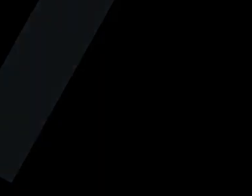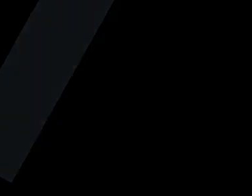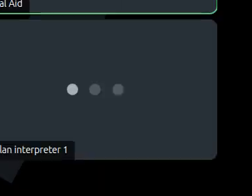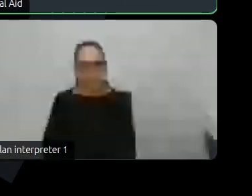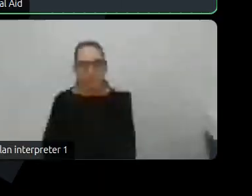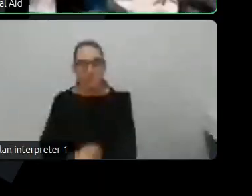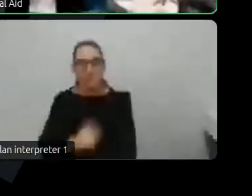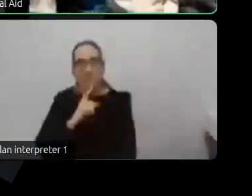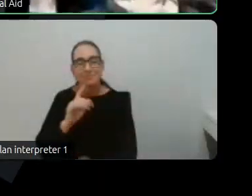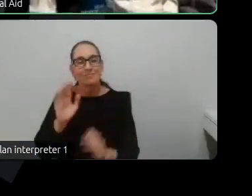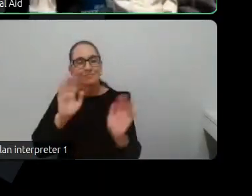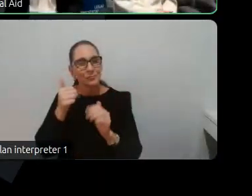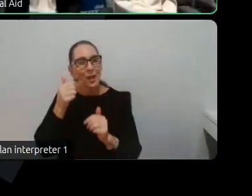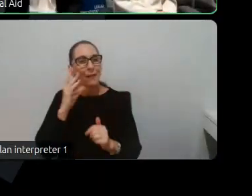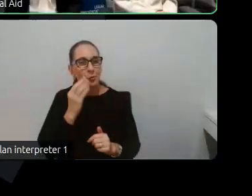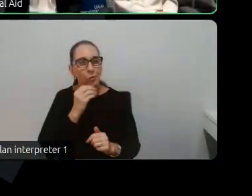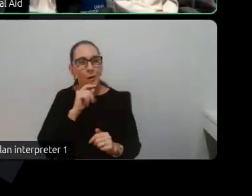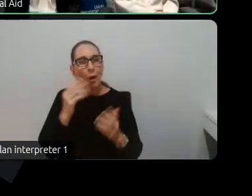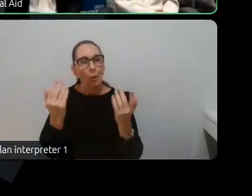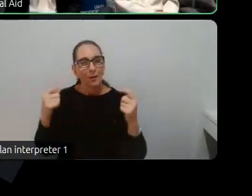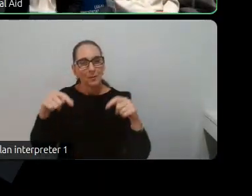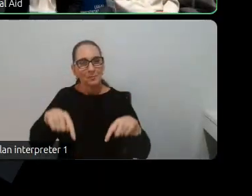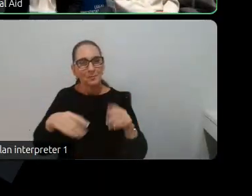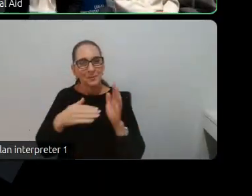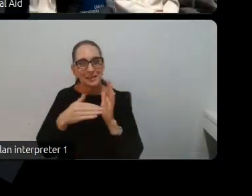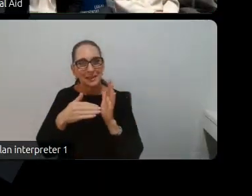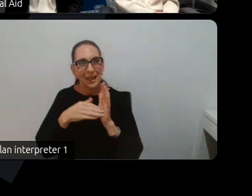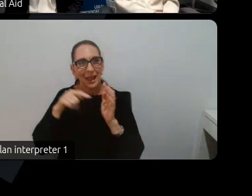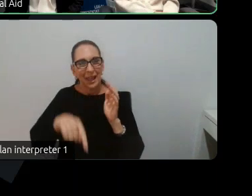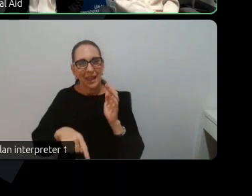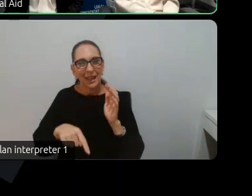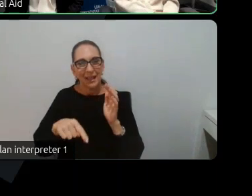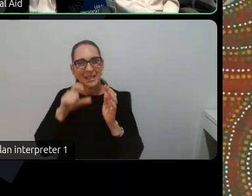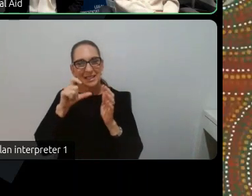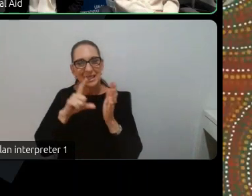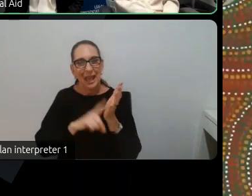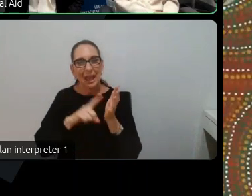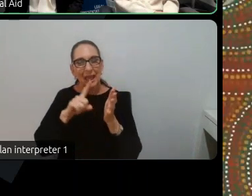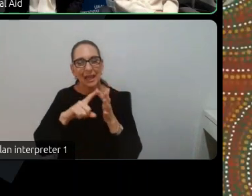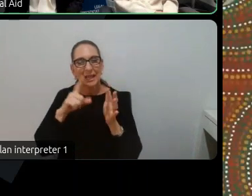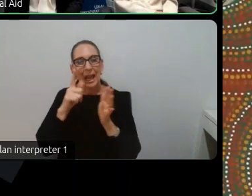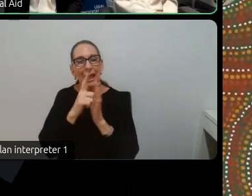Hello. Good afternoon and welcome to today's CLE webinar. Legal Aid Queensland acknowledges